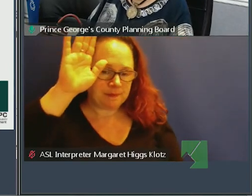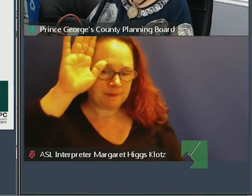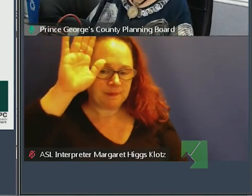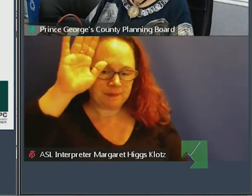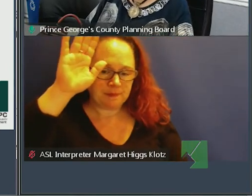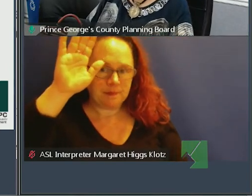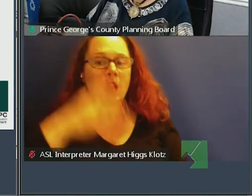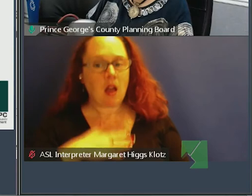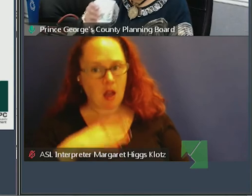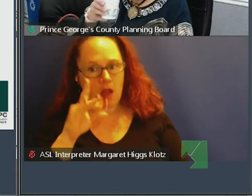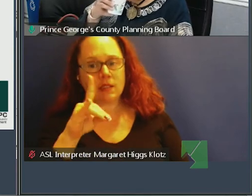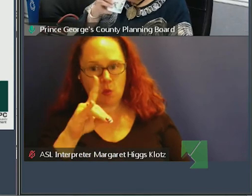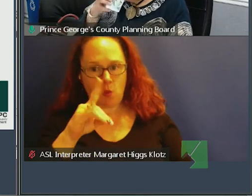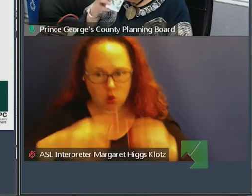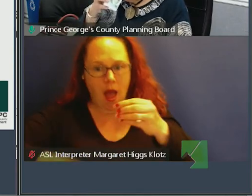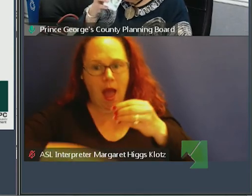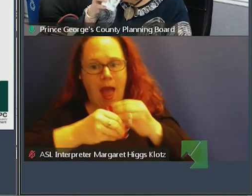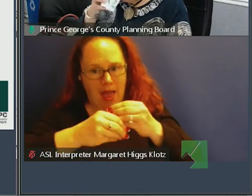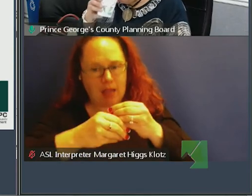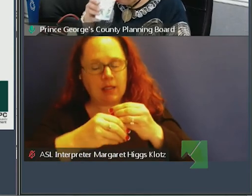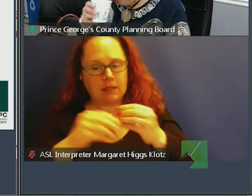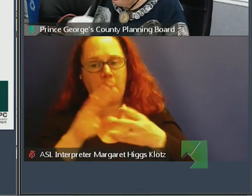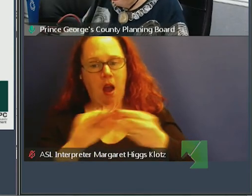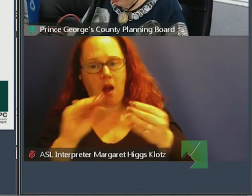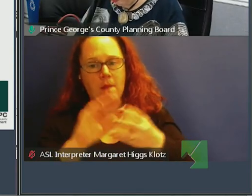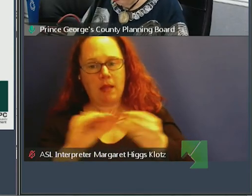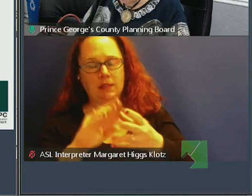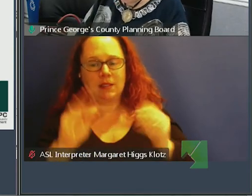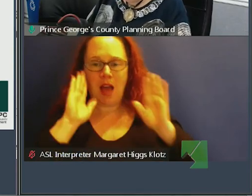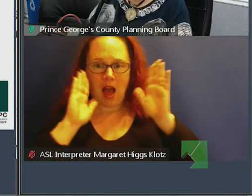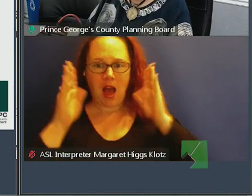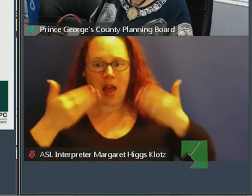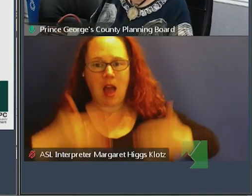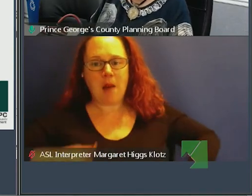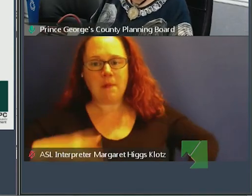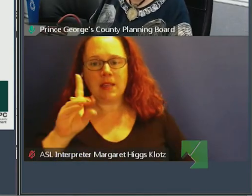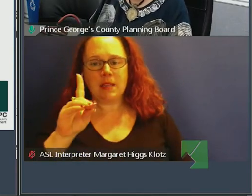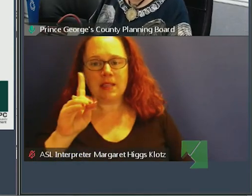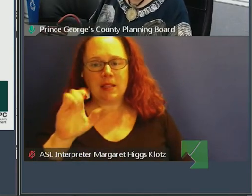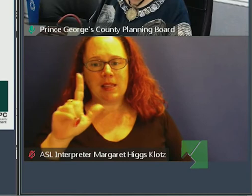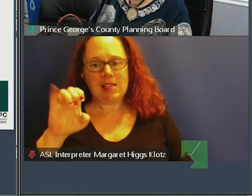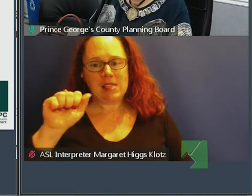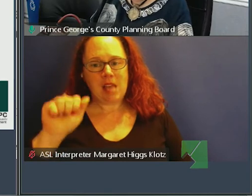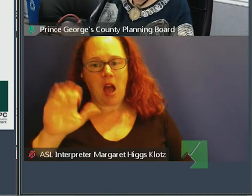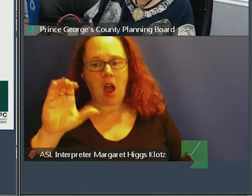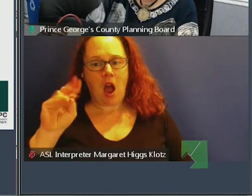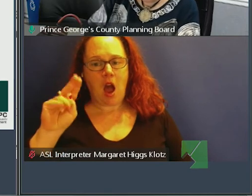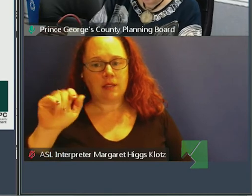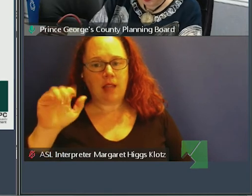I did want to add a couple of comments. Hi, my name is Delisa Consta. I am located on Hollstadt Avenue,